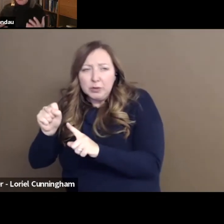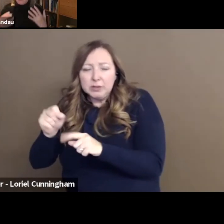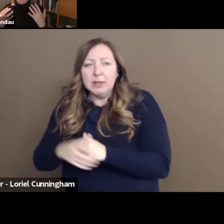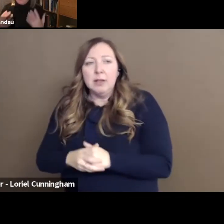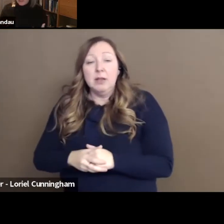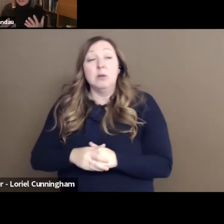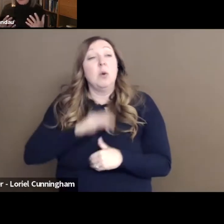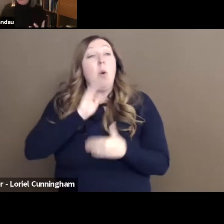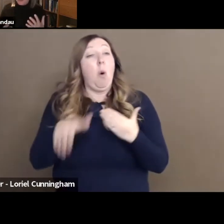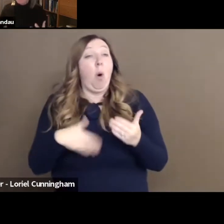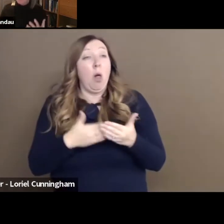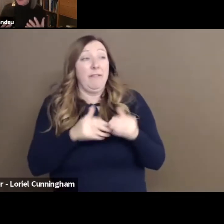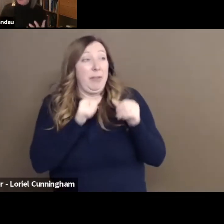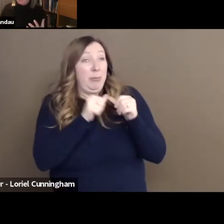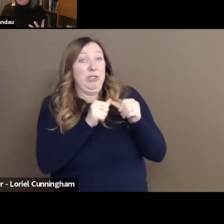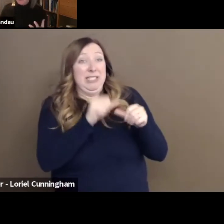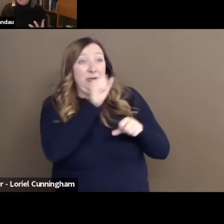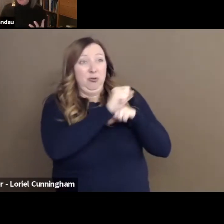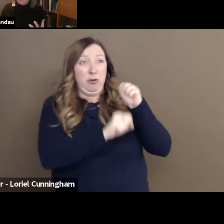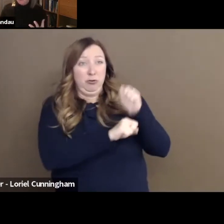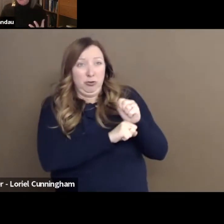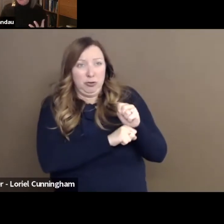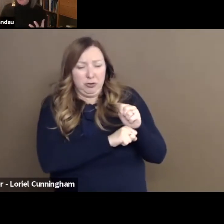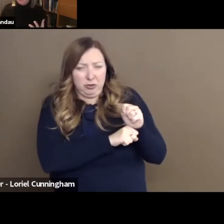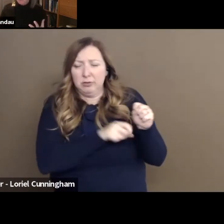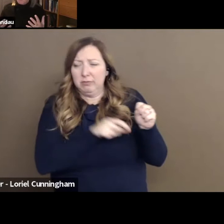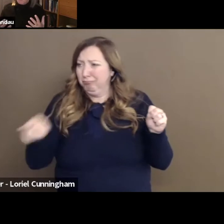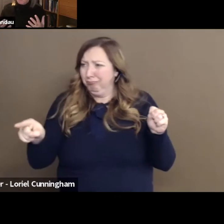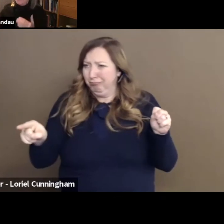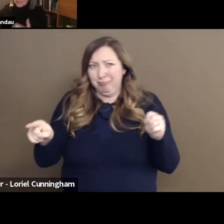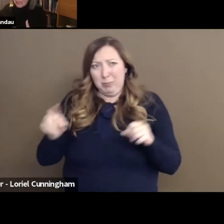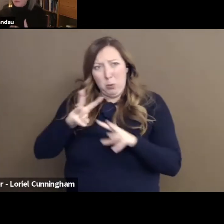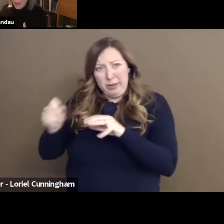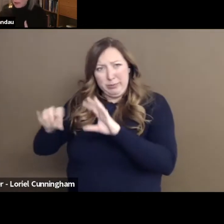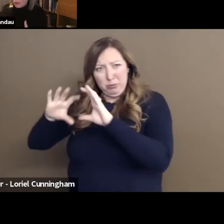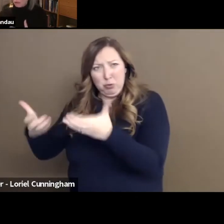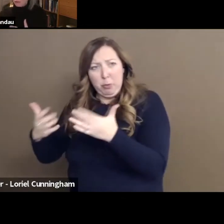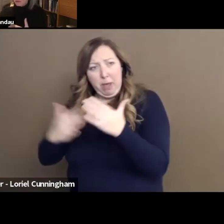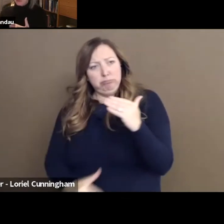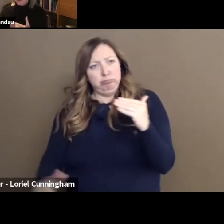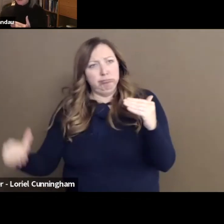they're as good as a typically developing